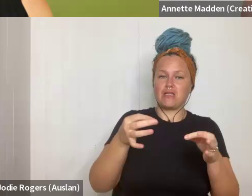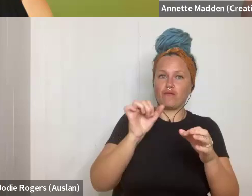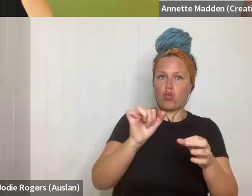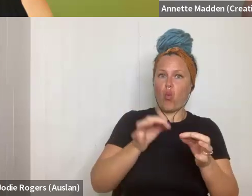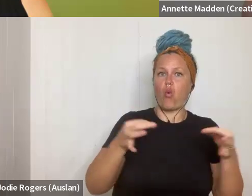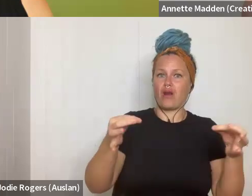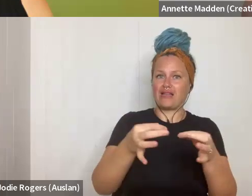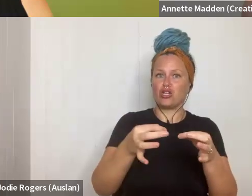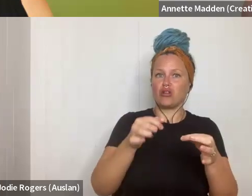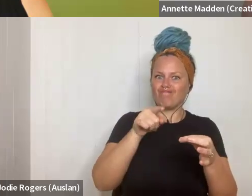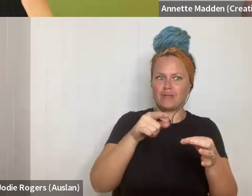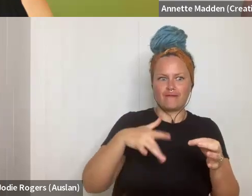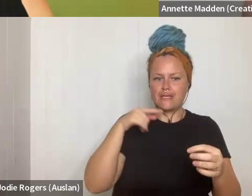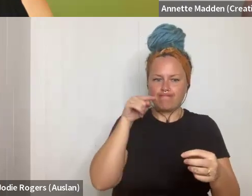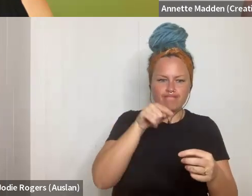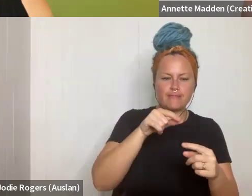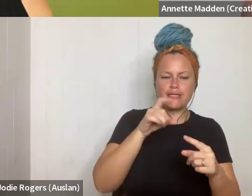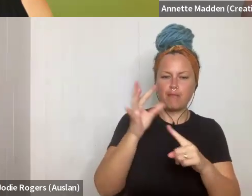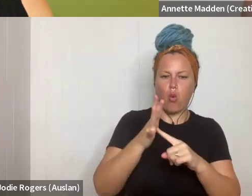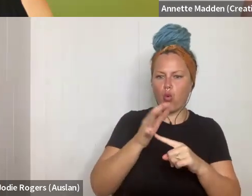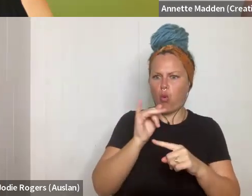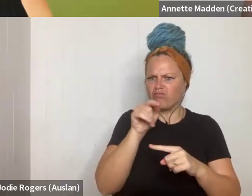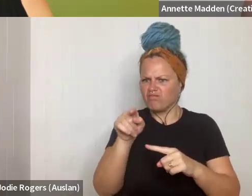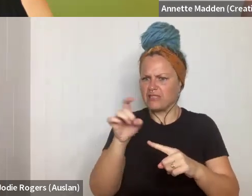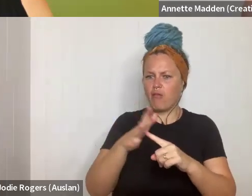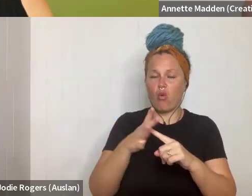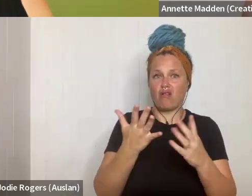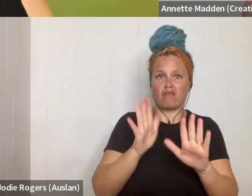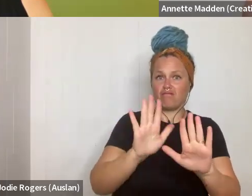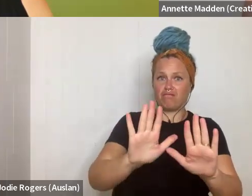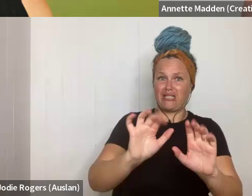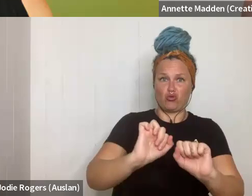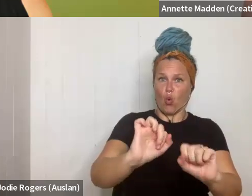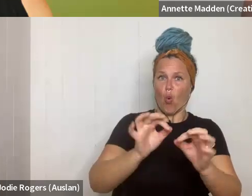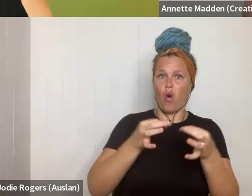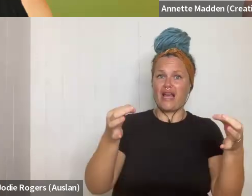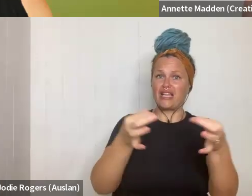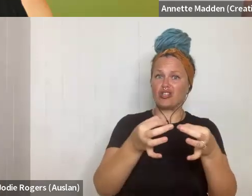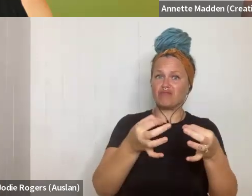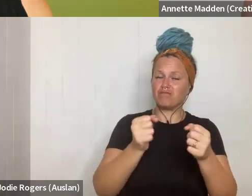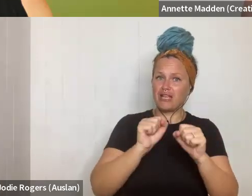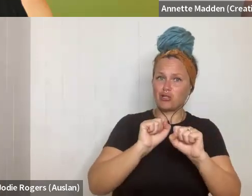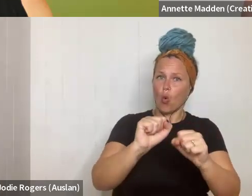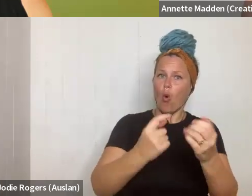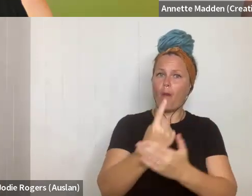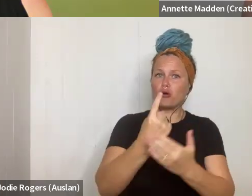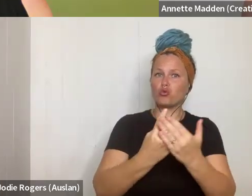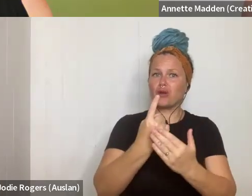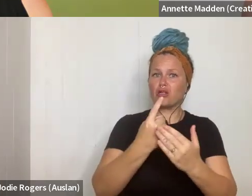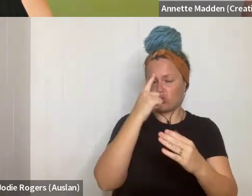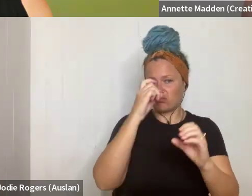So we want to hear from you, what your organisation needs. So I think in terms of whatever prioritisation of activity you choose